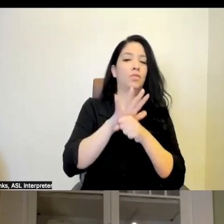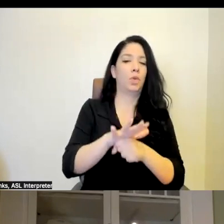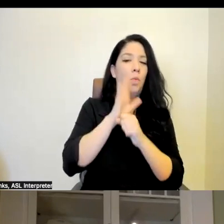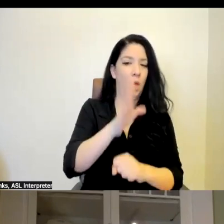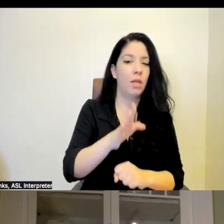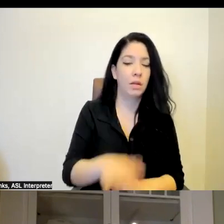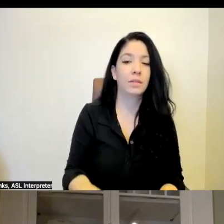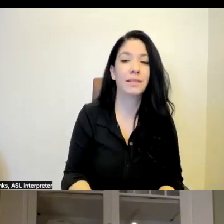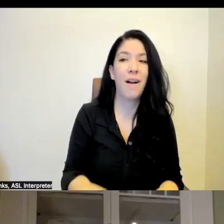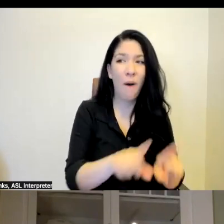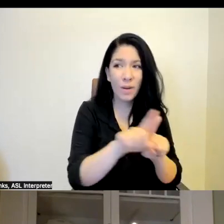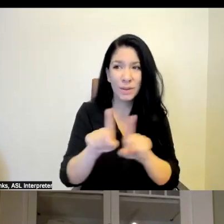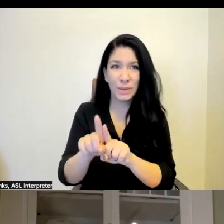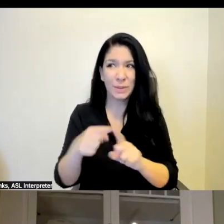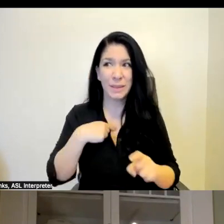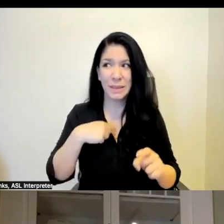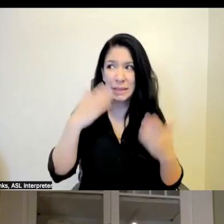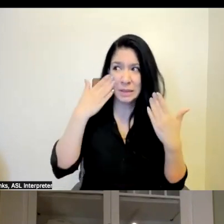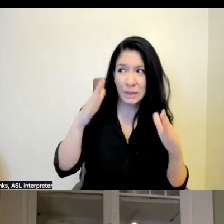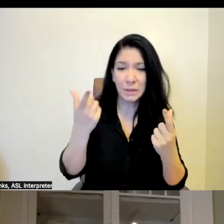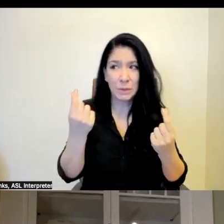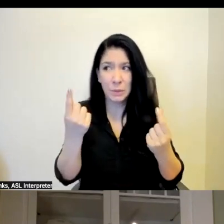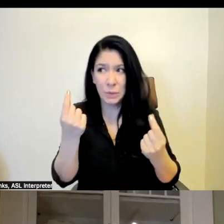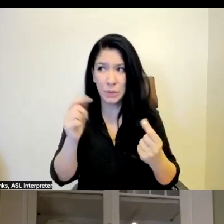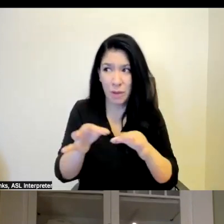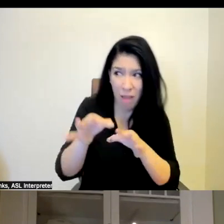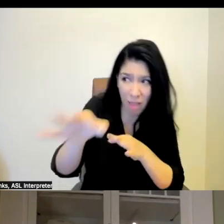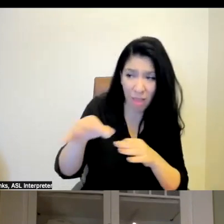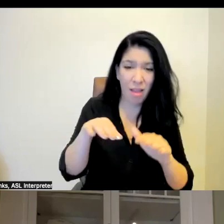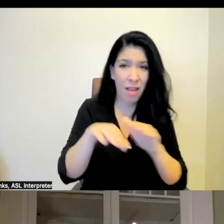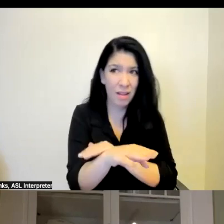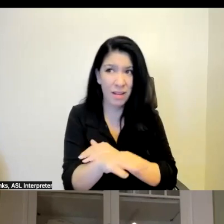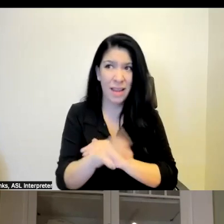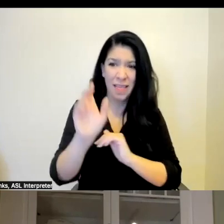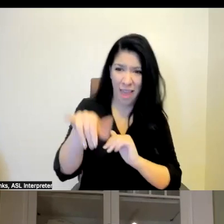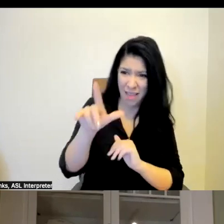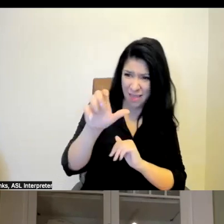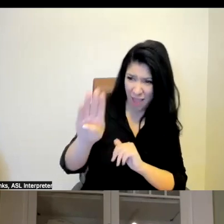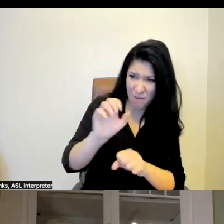impacted by that not knowing of, do I need to get that lab work done? Do I need to